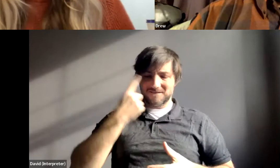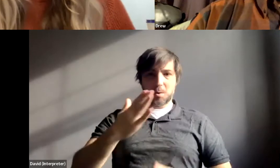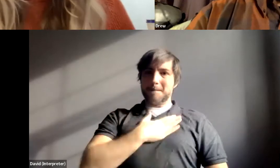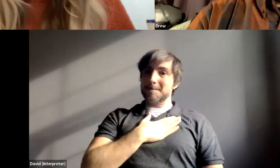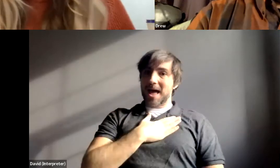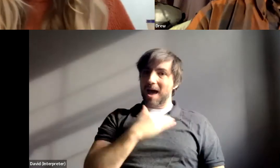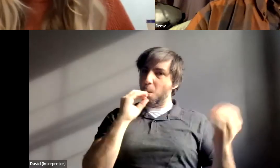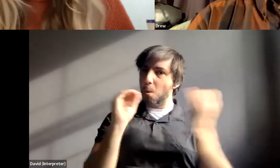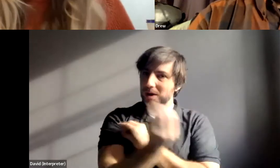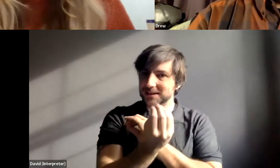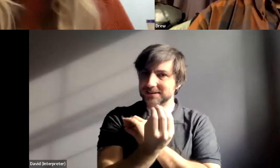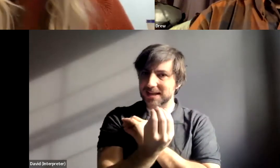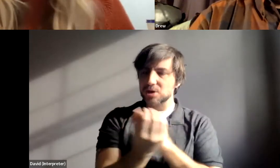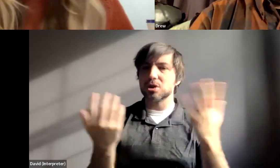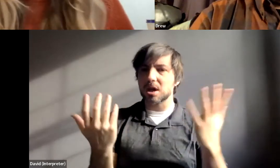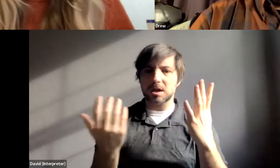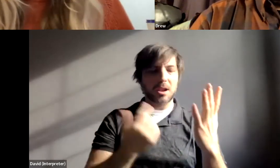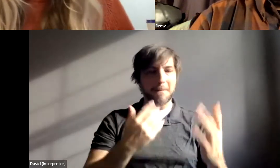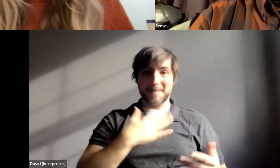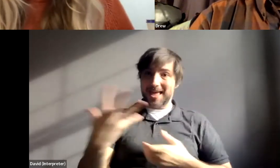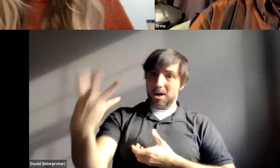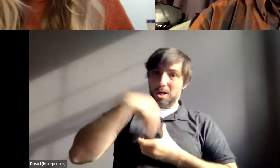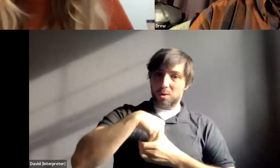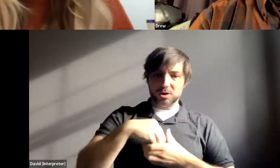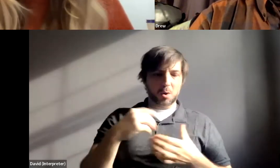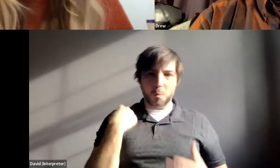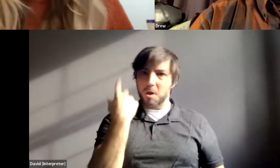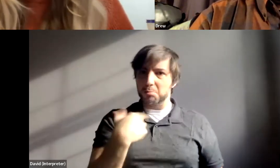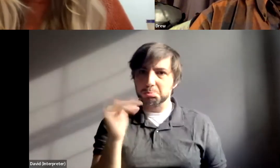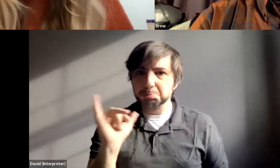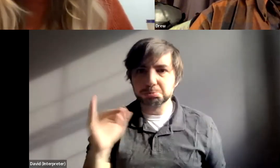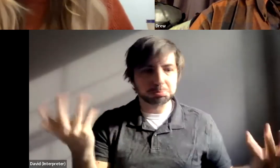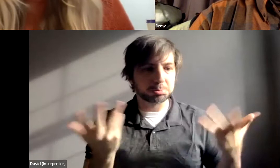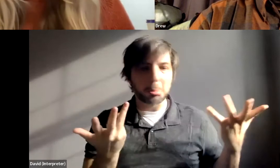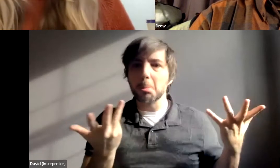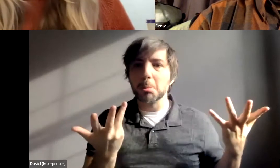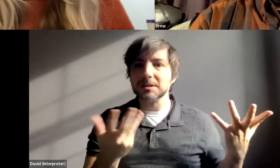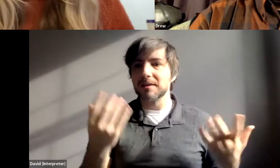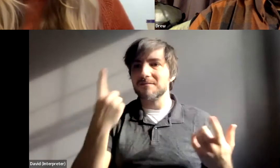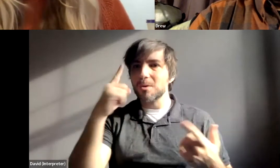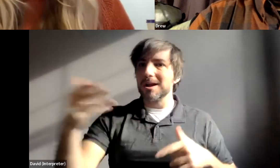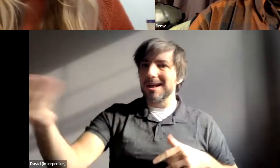it looks like now, and what it needs to look like to be inclusive of all guests. Think about